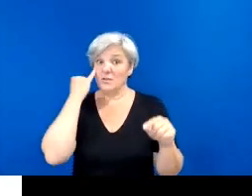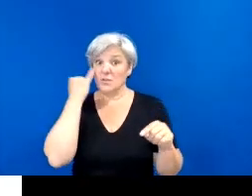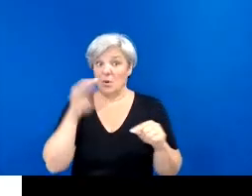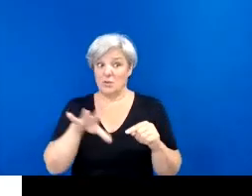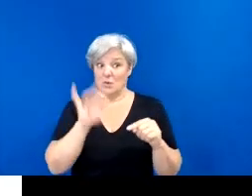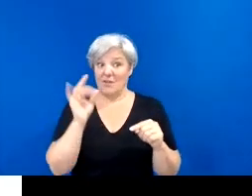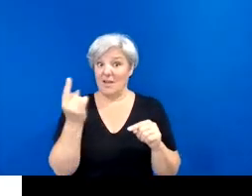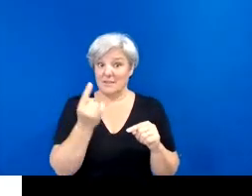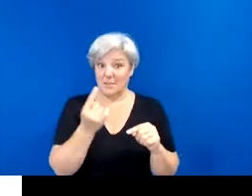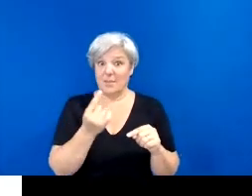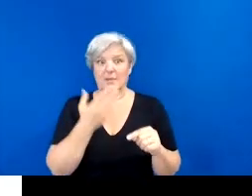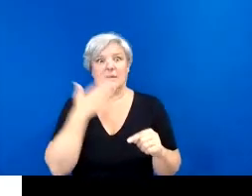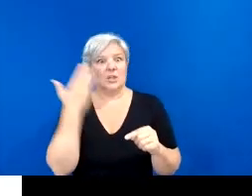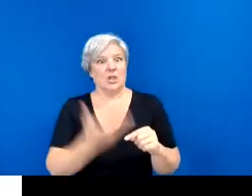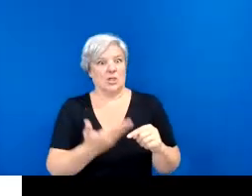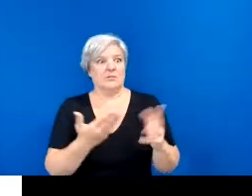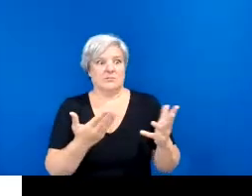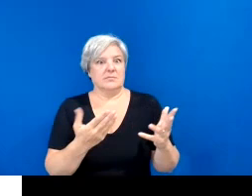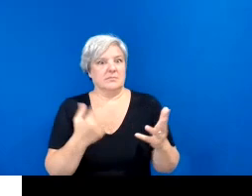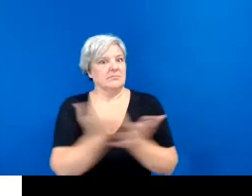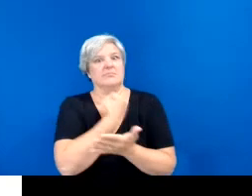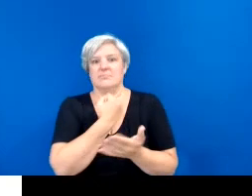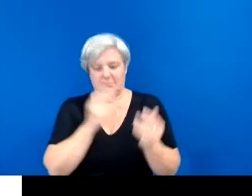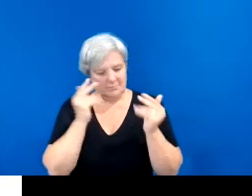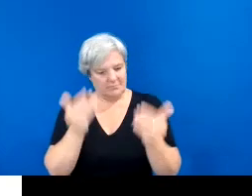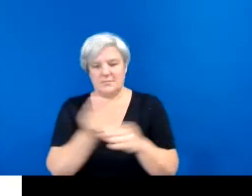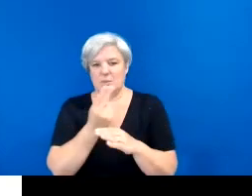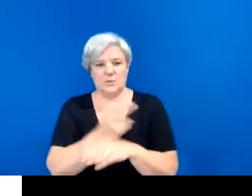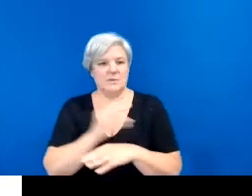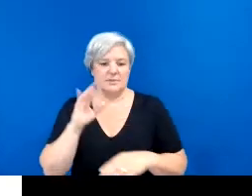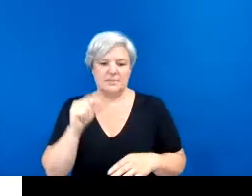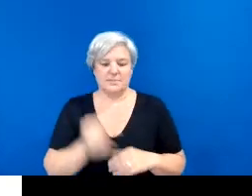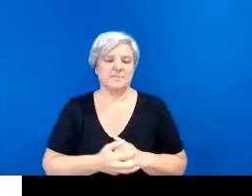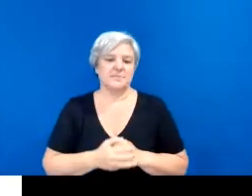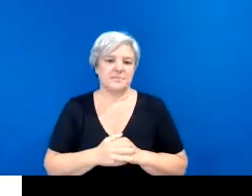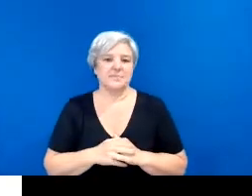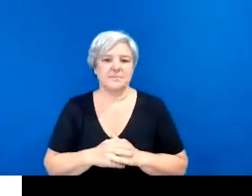it's good, go for it. And you're you know, your search may be over